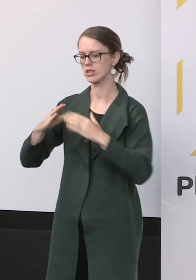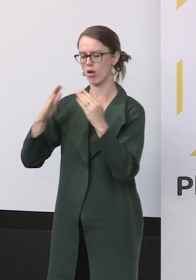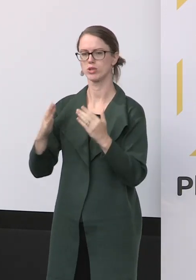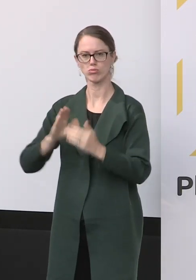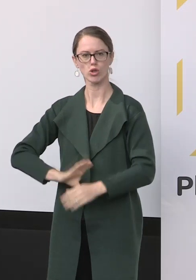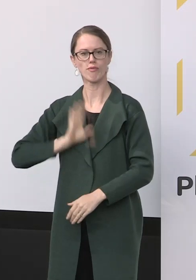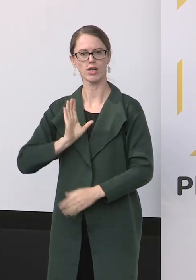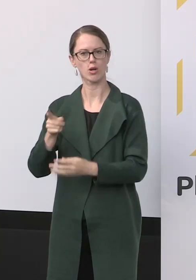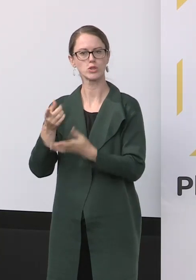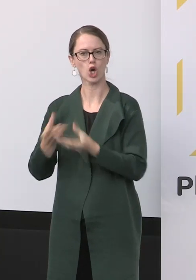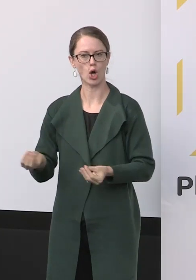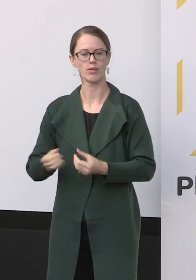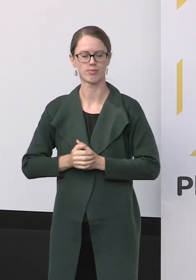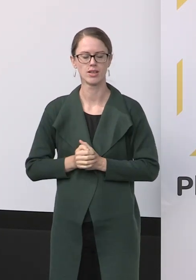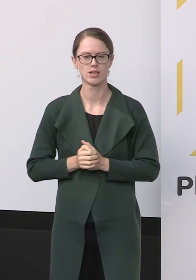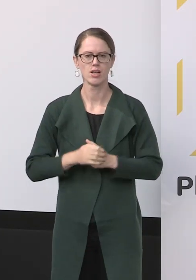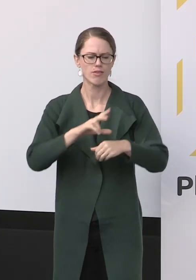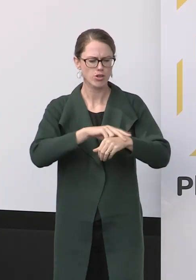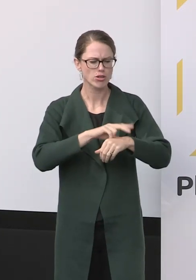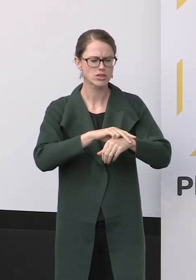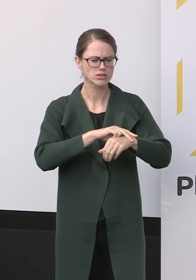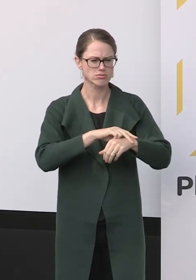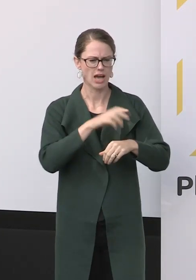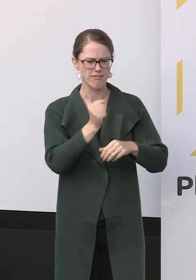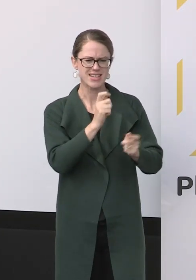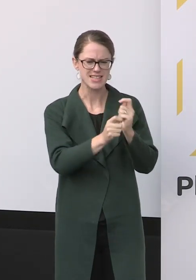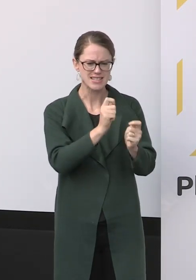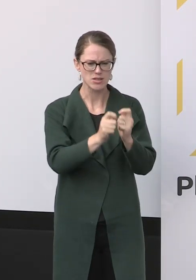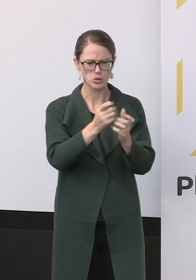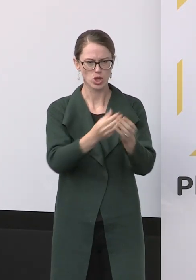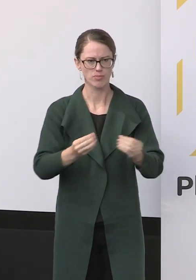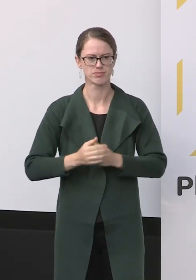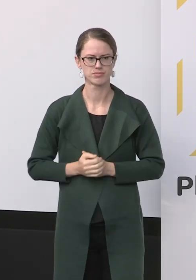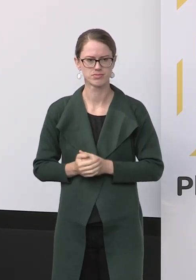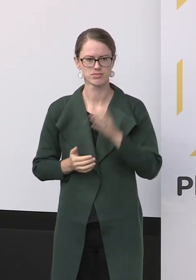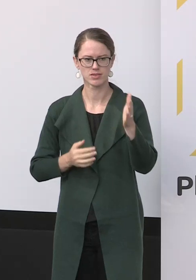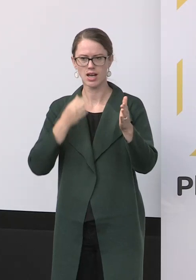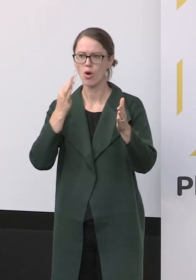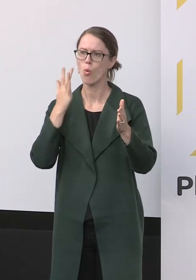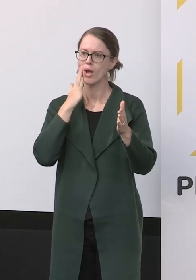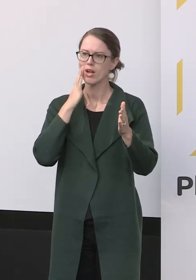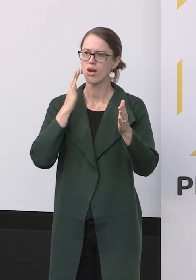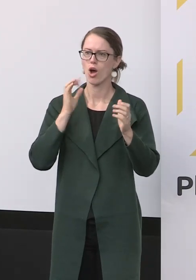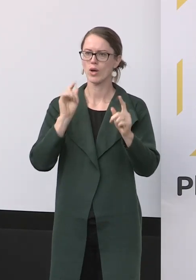I'm confident, because the clinicians that sent her back were confident, and I have full confidence in their